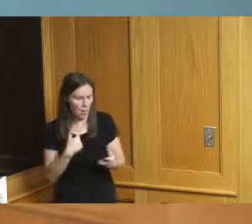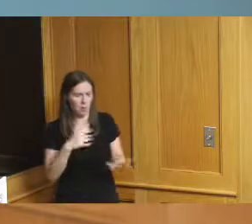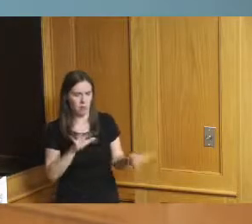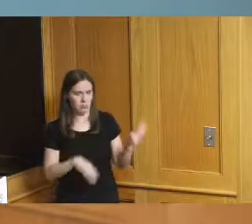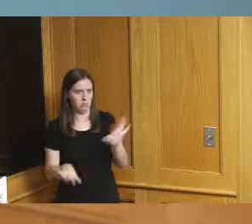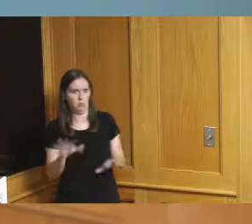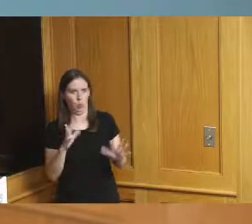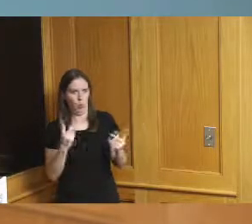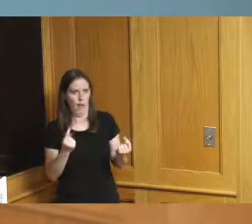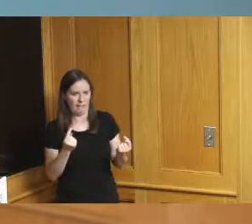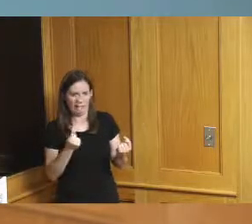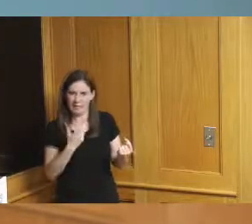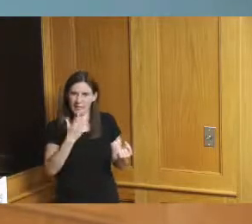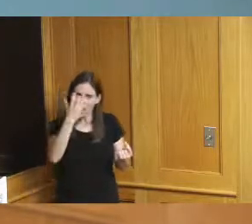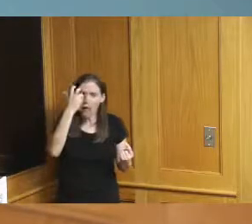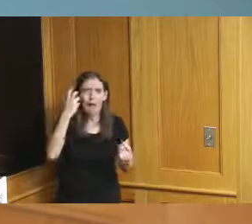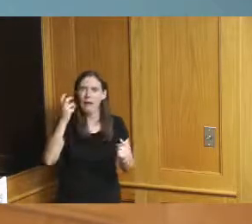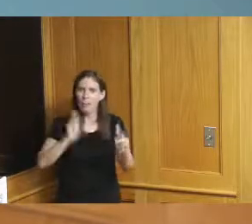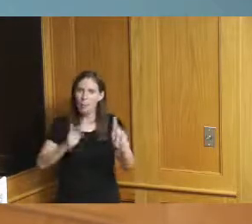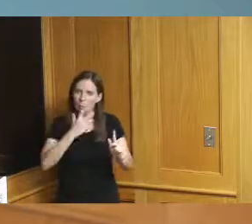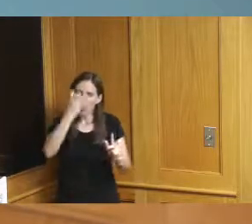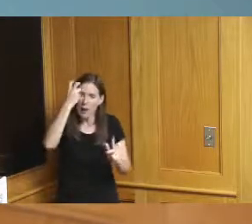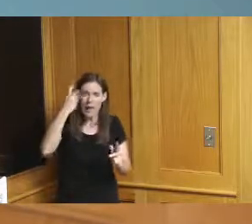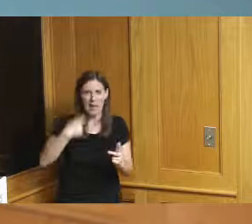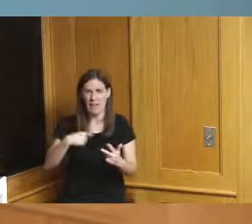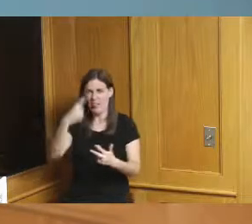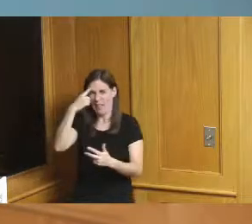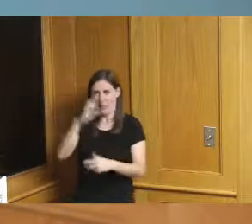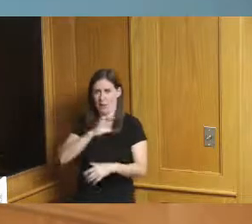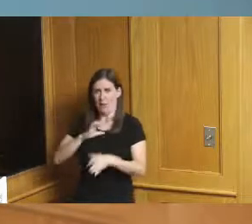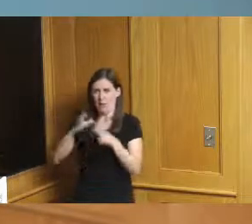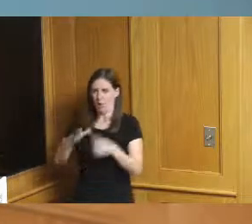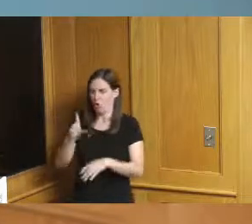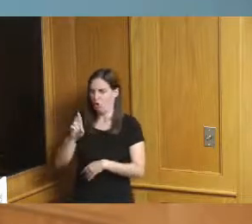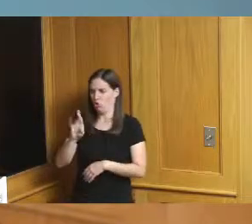were the only two at that time Commissioner Driehaus was out of town that day and we were